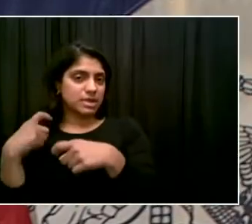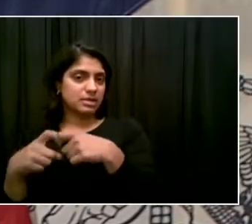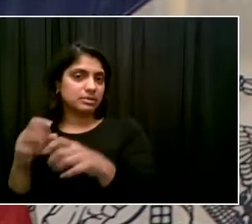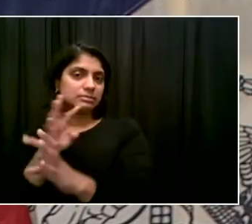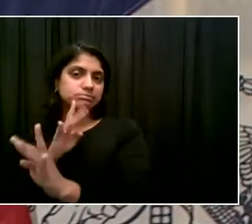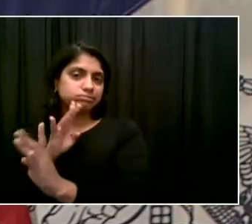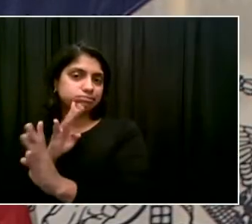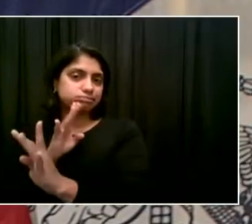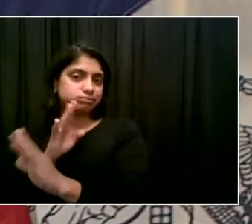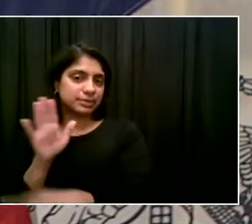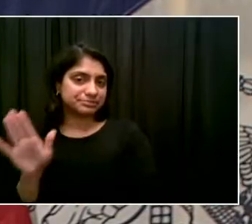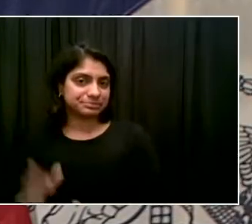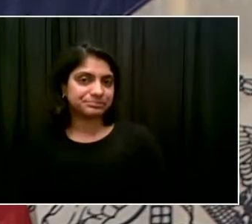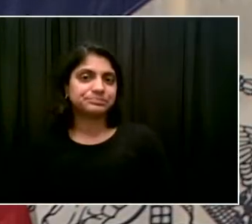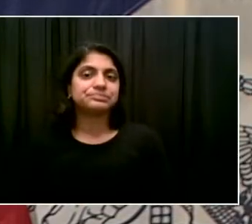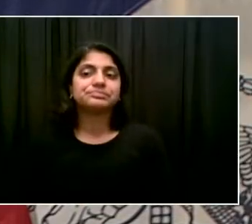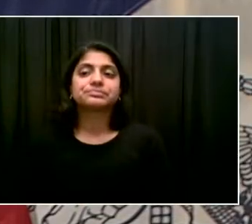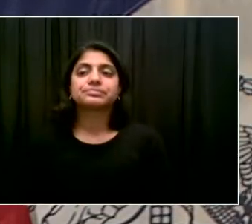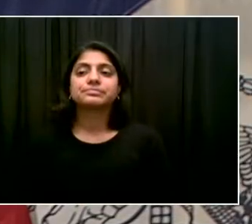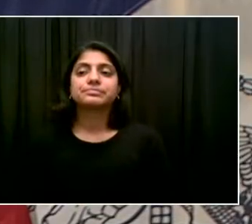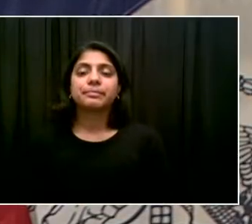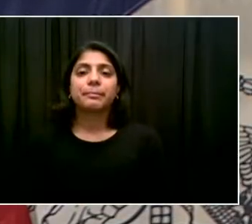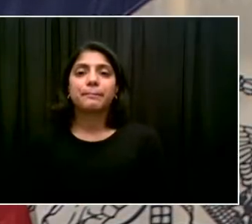ABOUT OUR EWN VACCINE MANDATE FOR THE PRIVATE ACTOR. [ SPEAKING